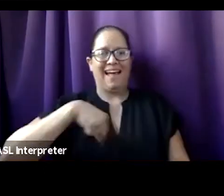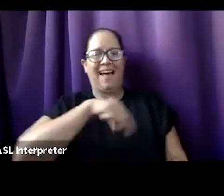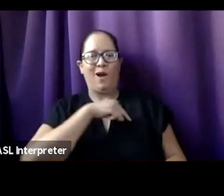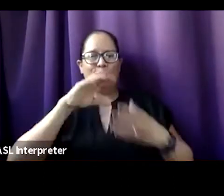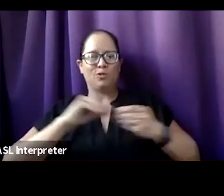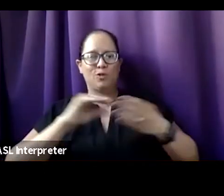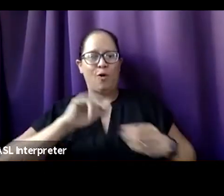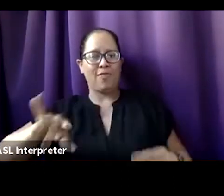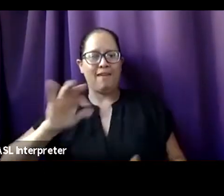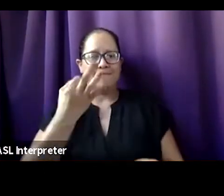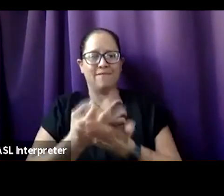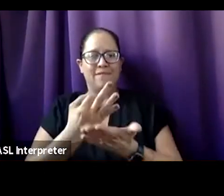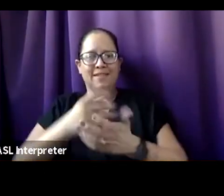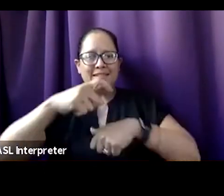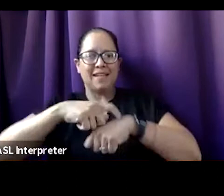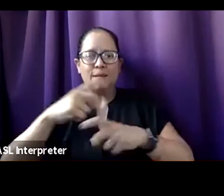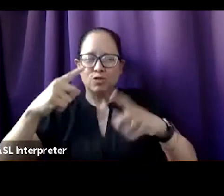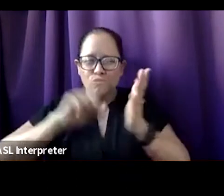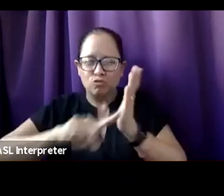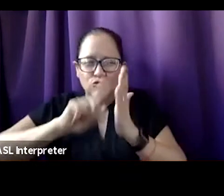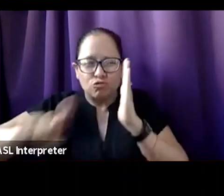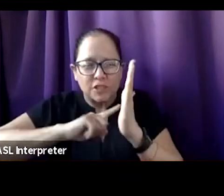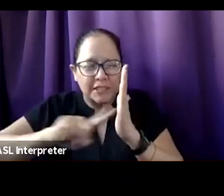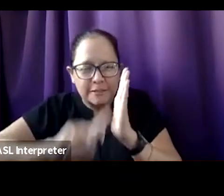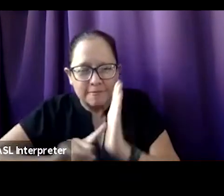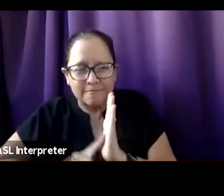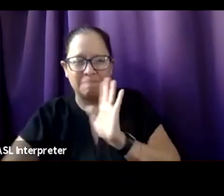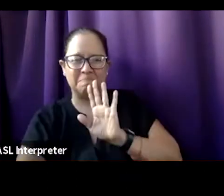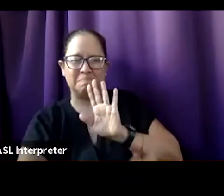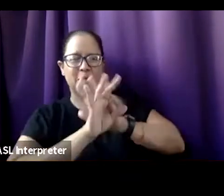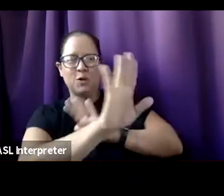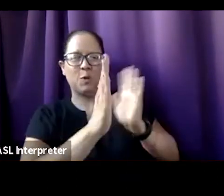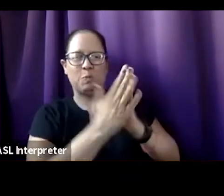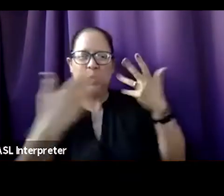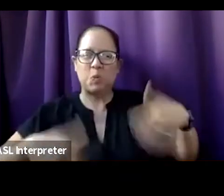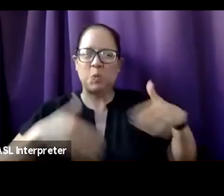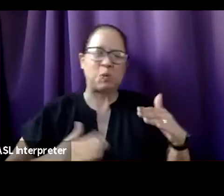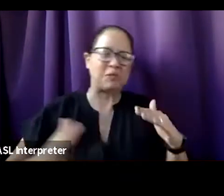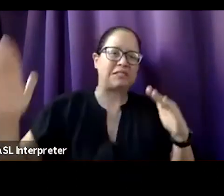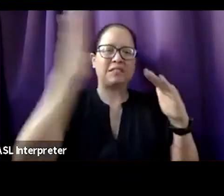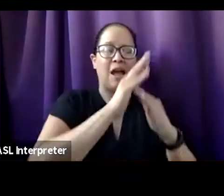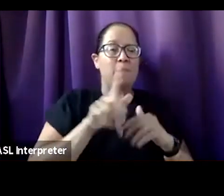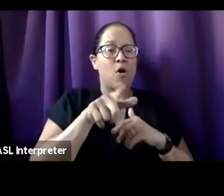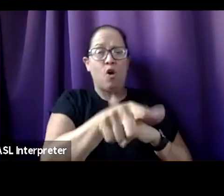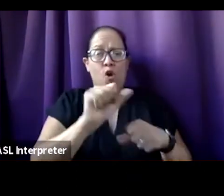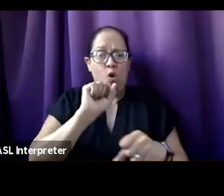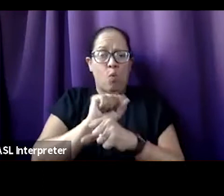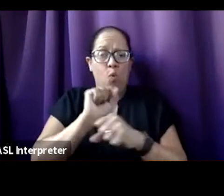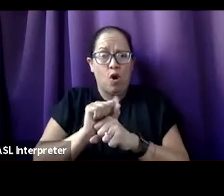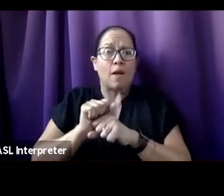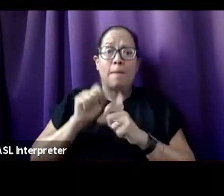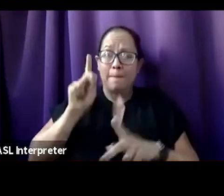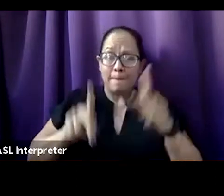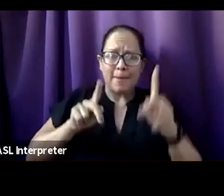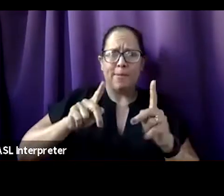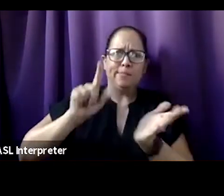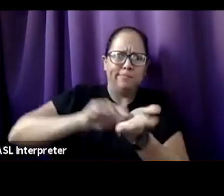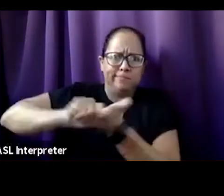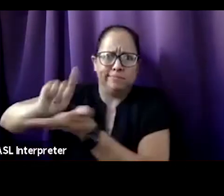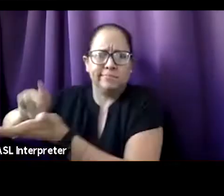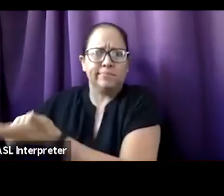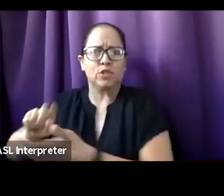mechanic, Center for communication research Book Prize in 2019. Her research has been widely covered by The Guardian, if I use the New York Times, nature.